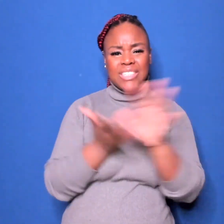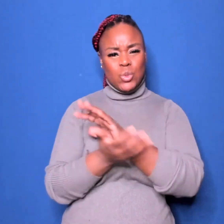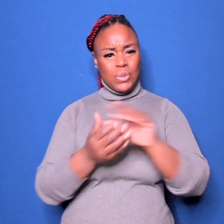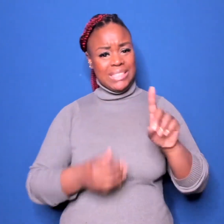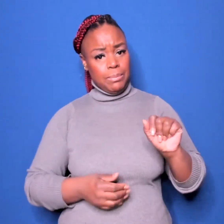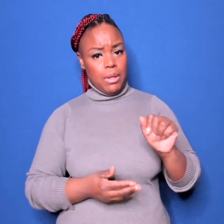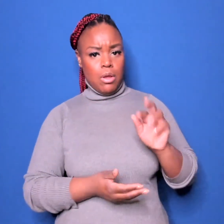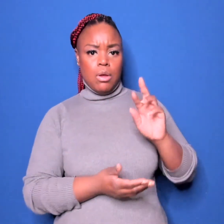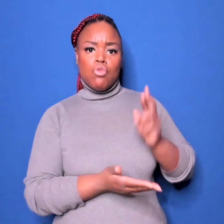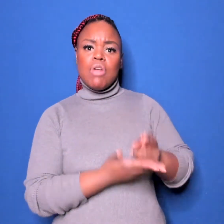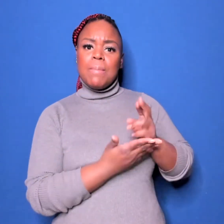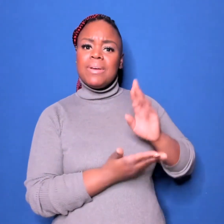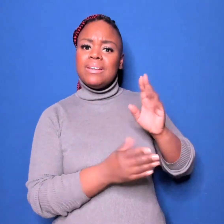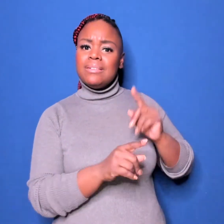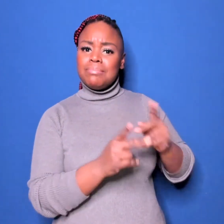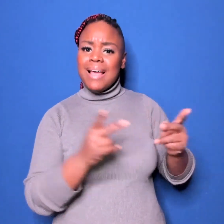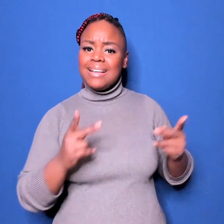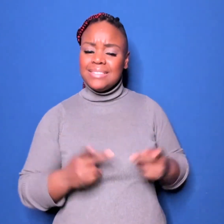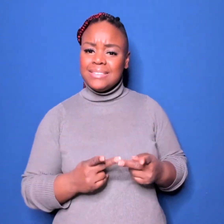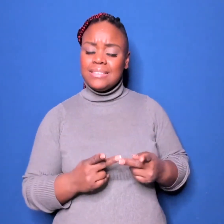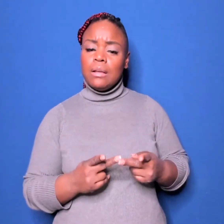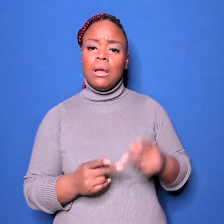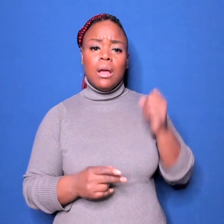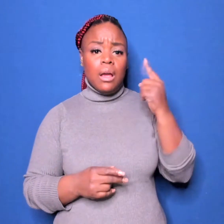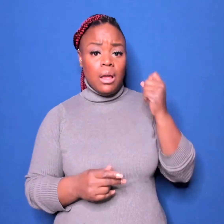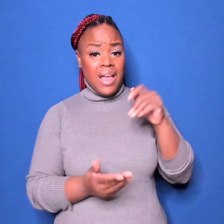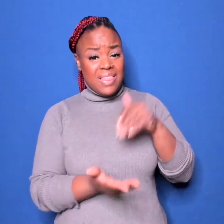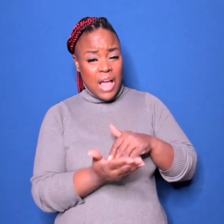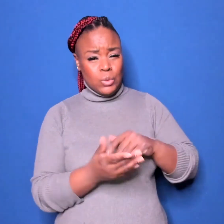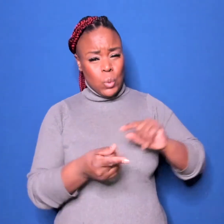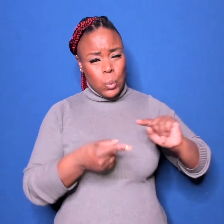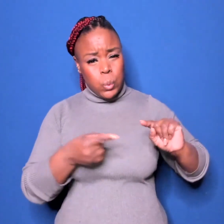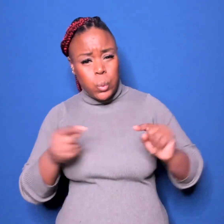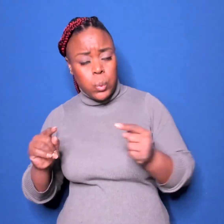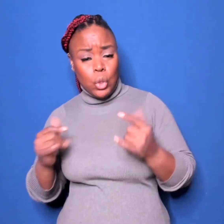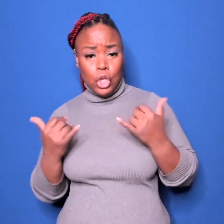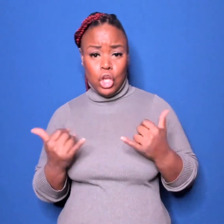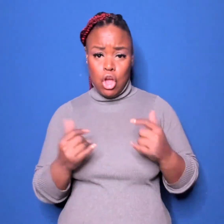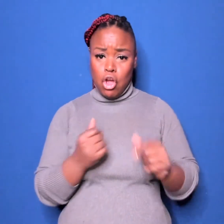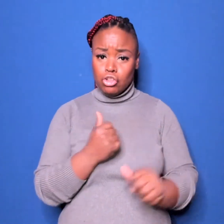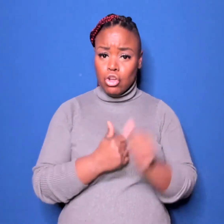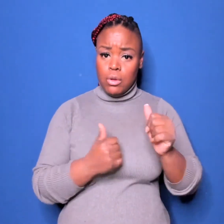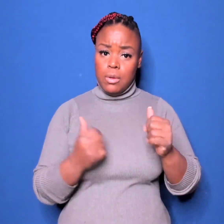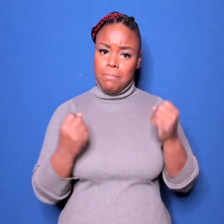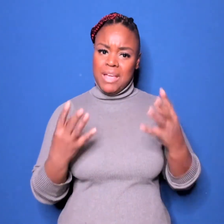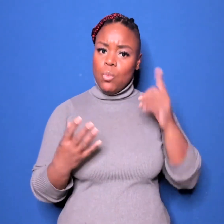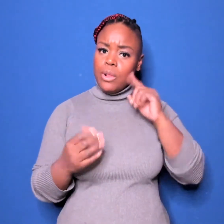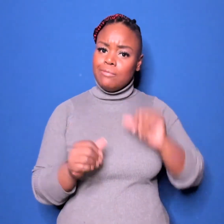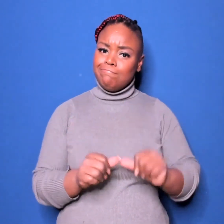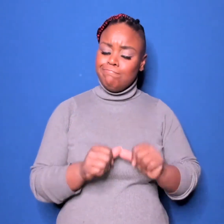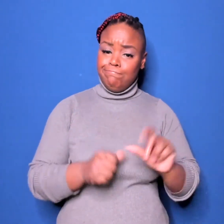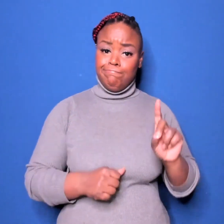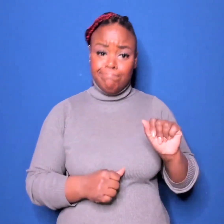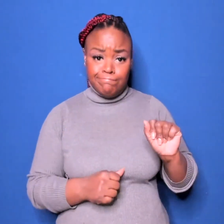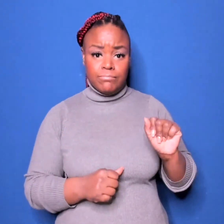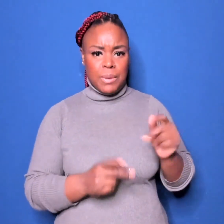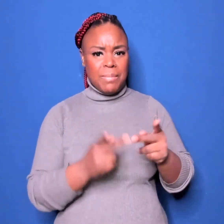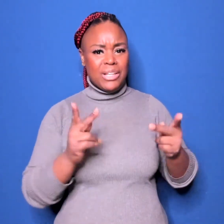and destroy disability rehabilitation facilities. Of the thousands wounded from this current assault, many will be permanently disabled